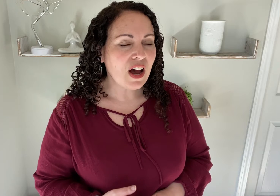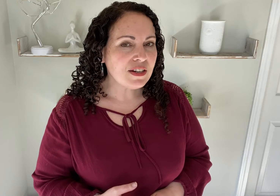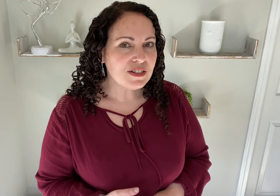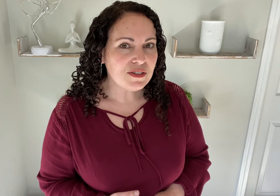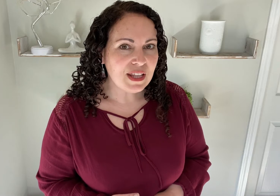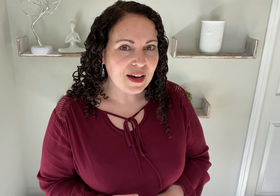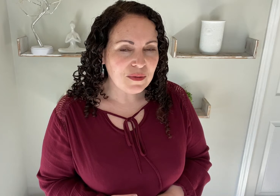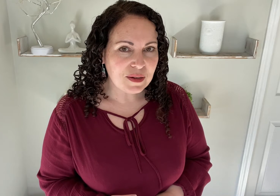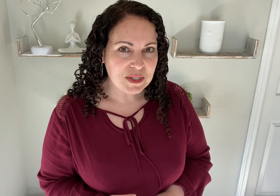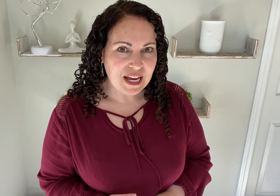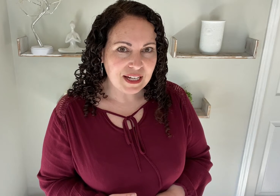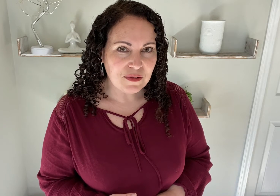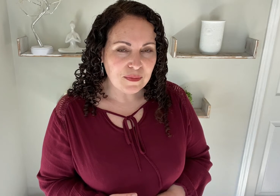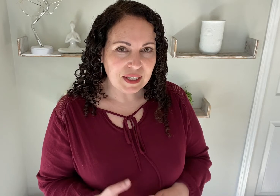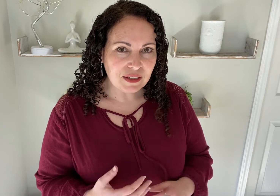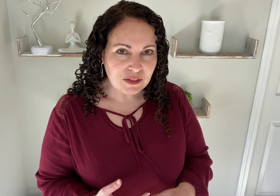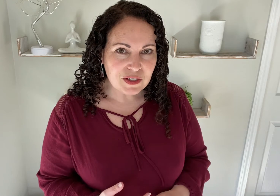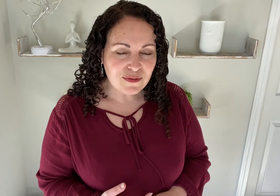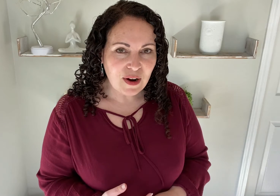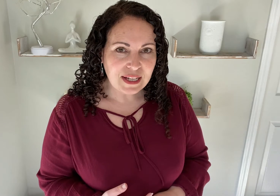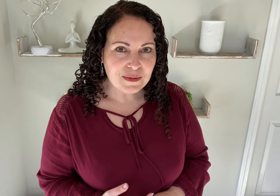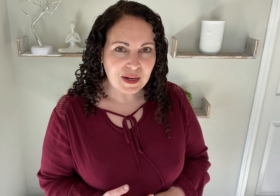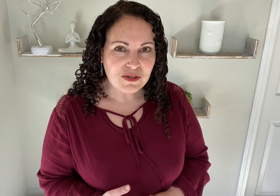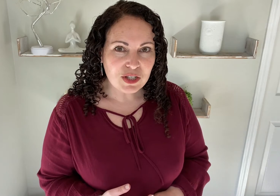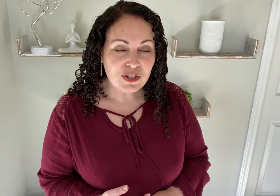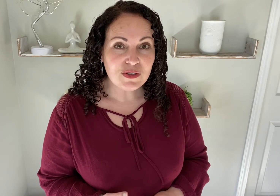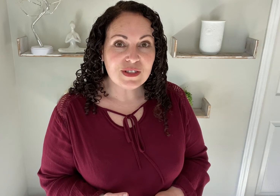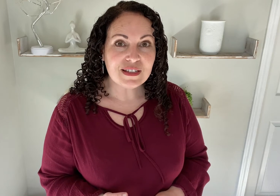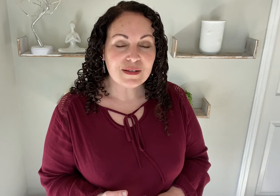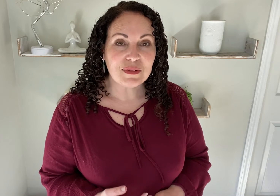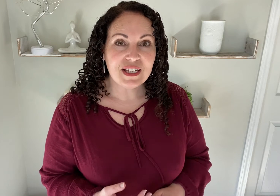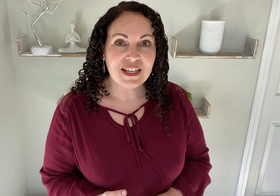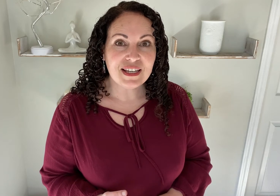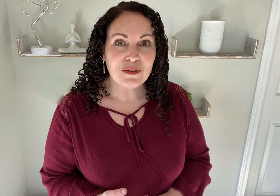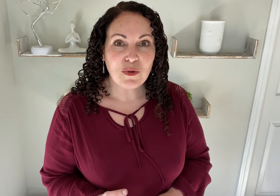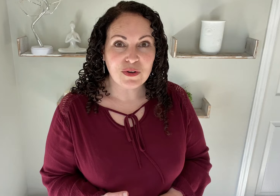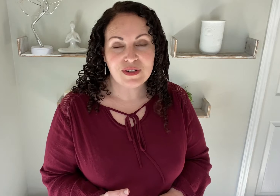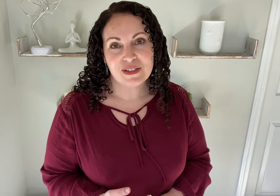not to do that when I'm signing with my littlest friends. But I'm just choosing some key words to